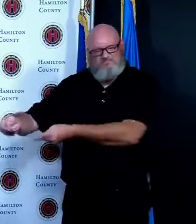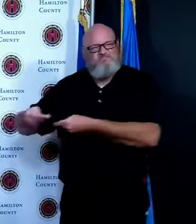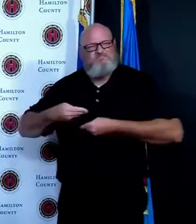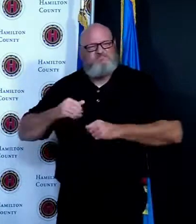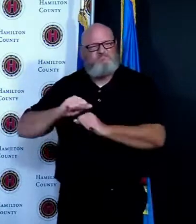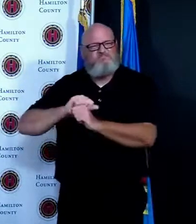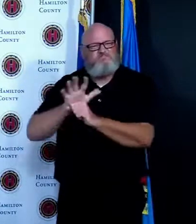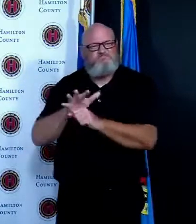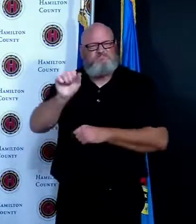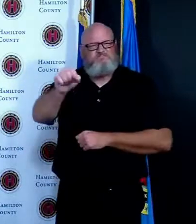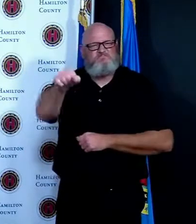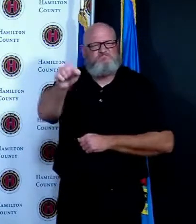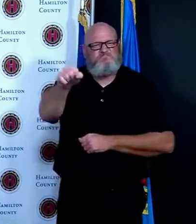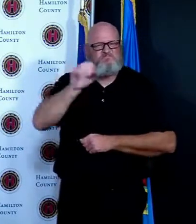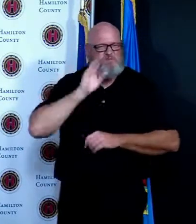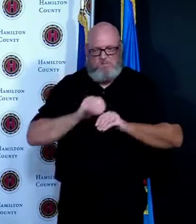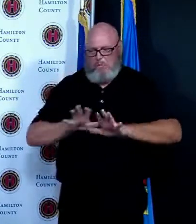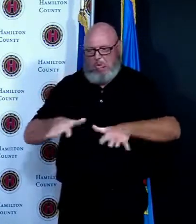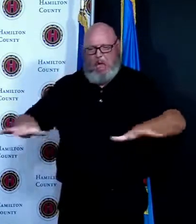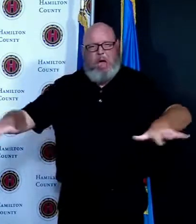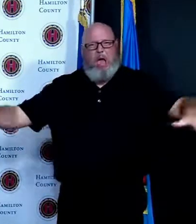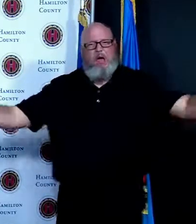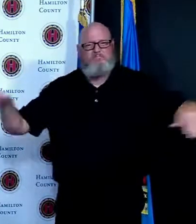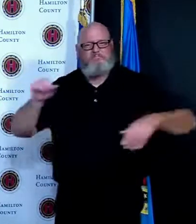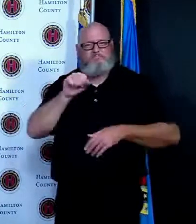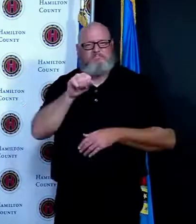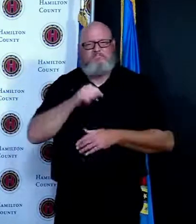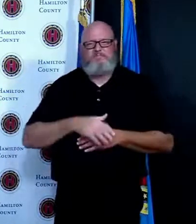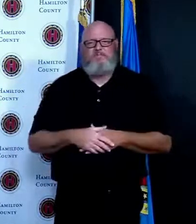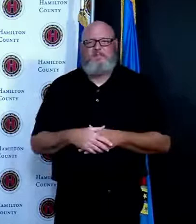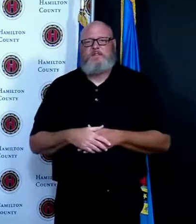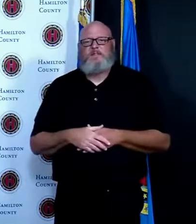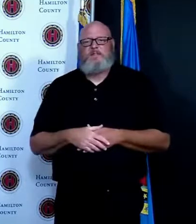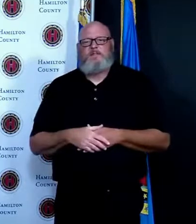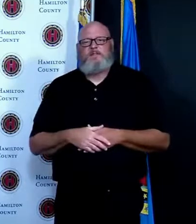wash your hands and please wear your masks as often as possible when you're near others